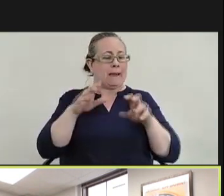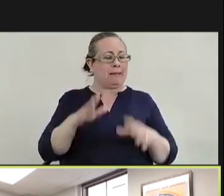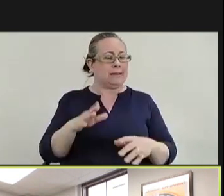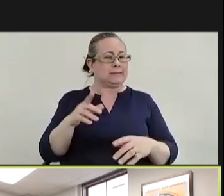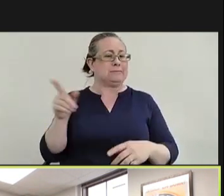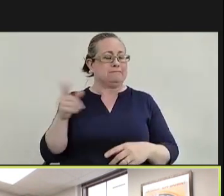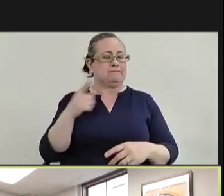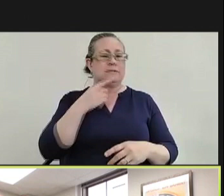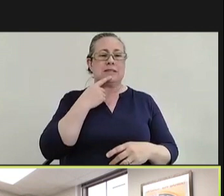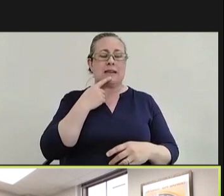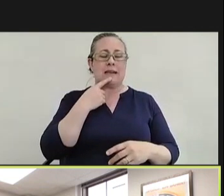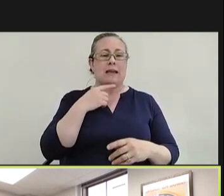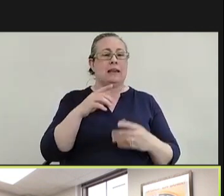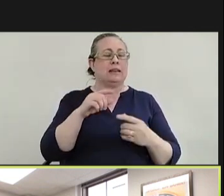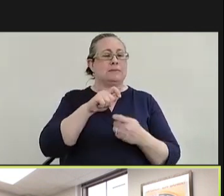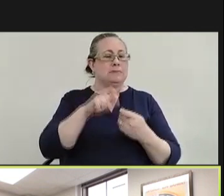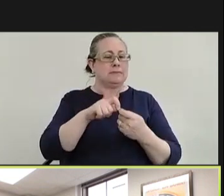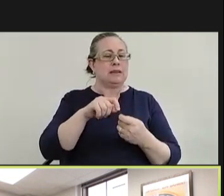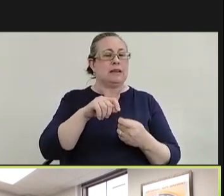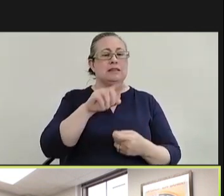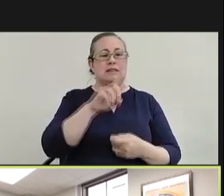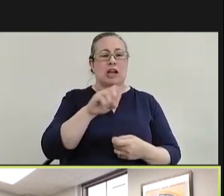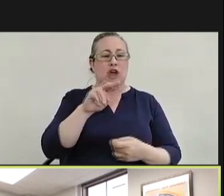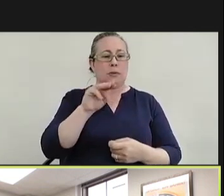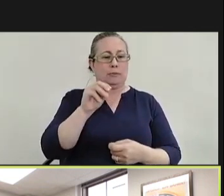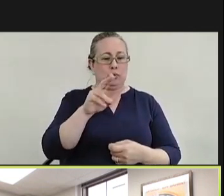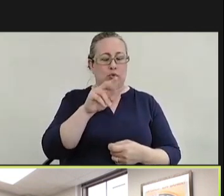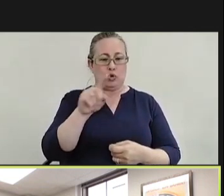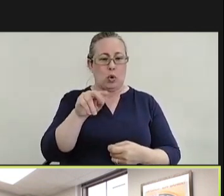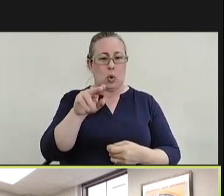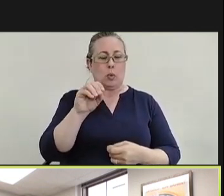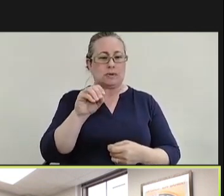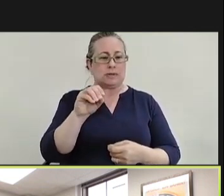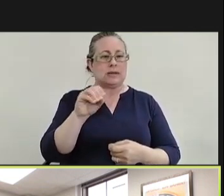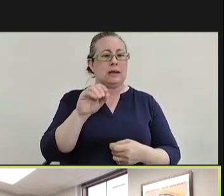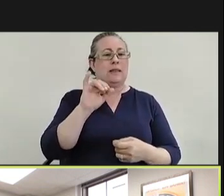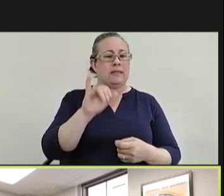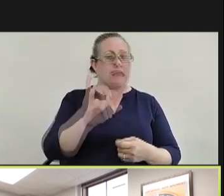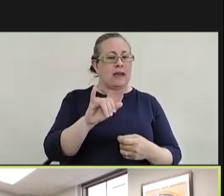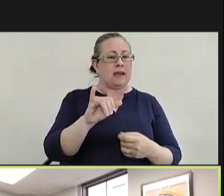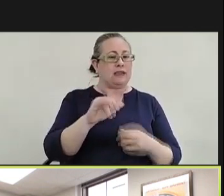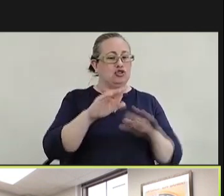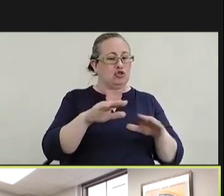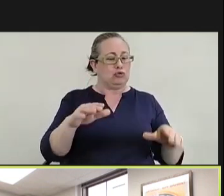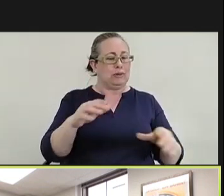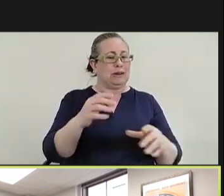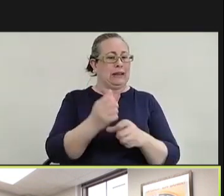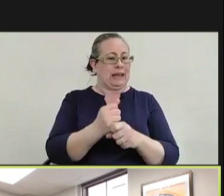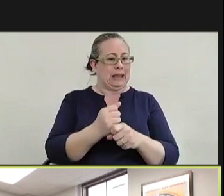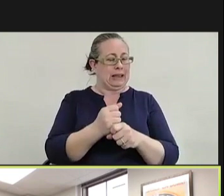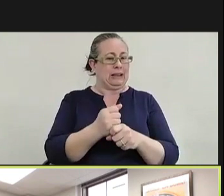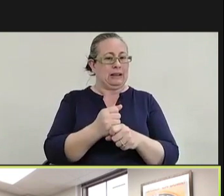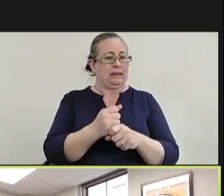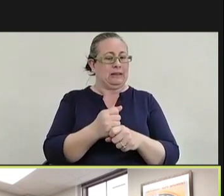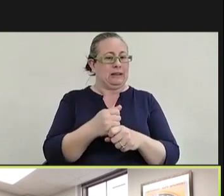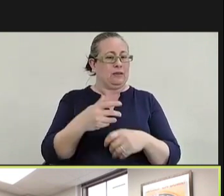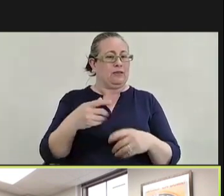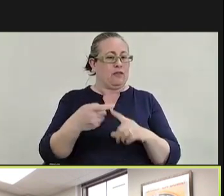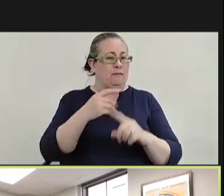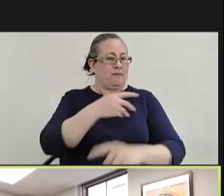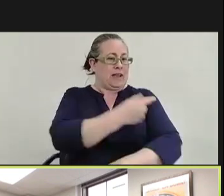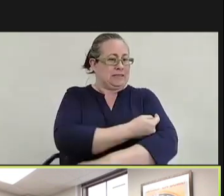into the recommended vaccines that children get the first two years of life. Next slide.